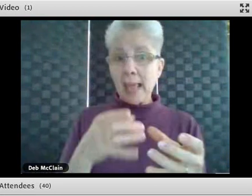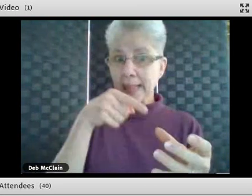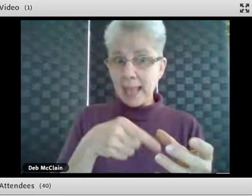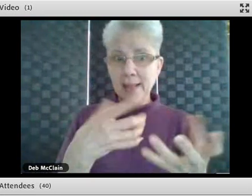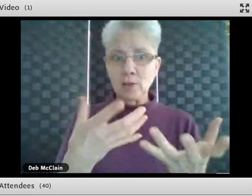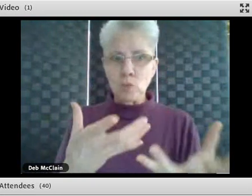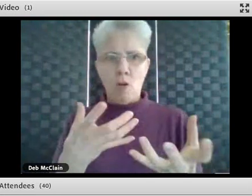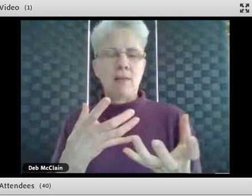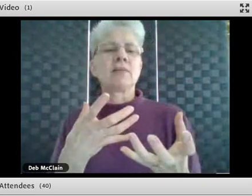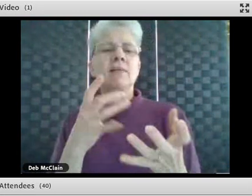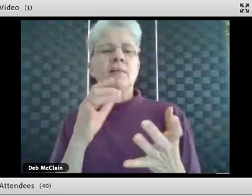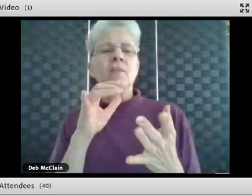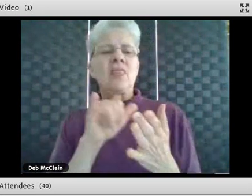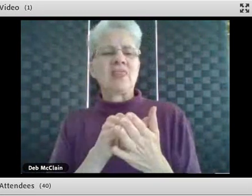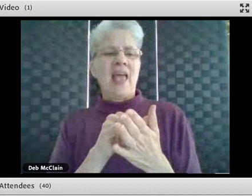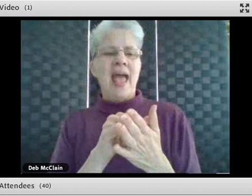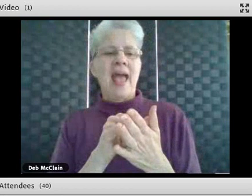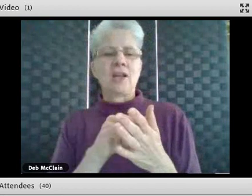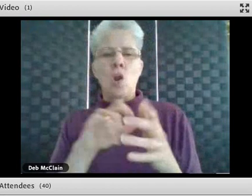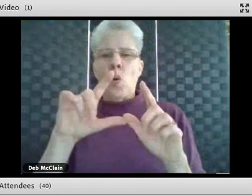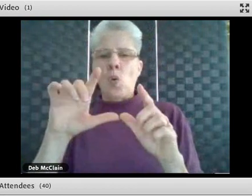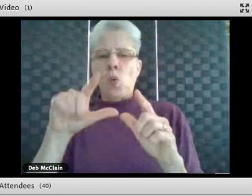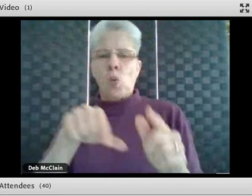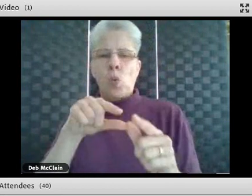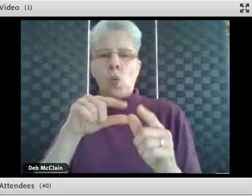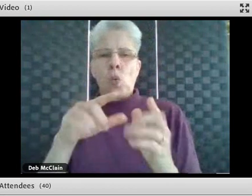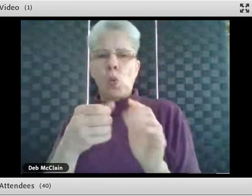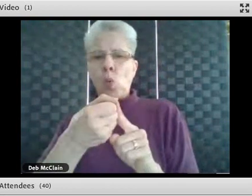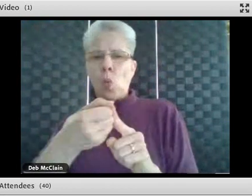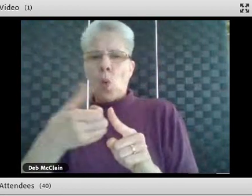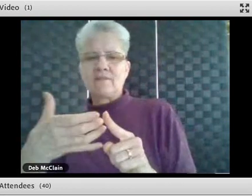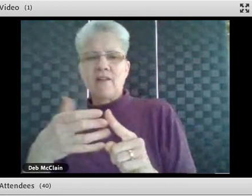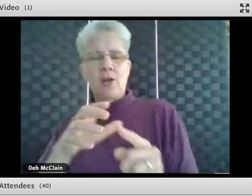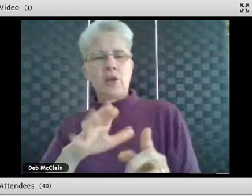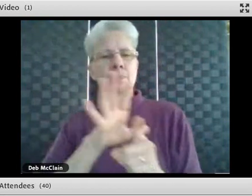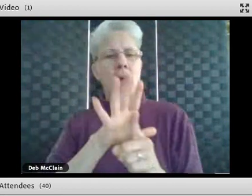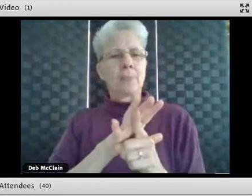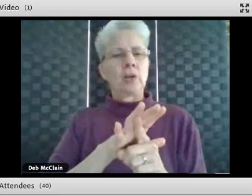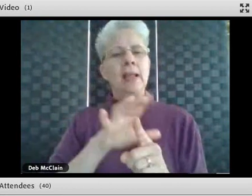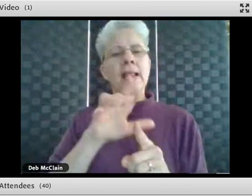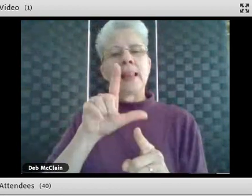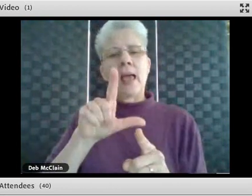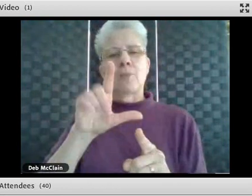that that parenthetical qualifier is popular in Library of Congress Subject Headings. It's not the only way